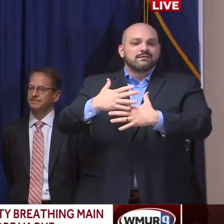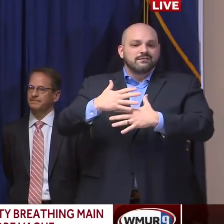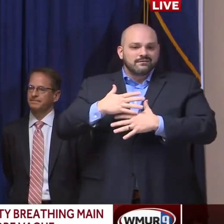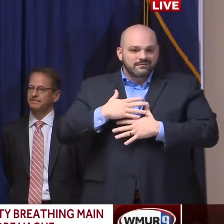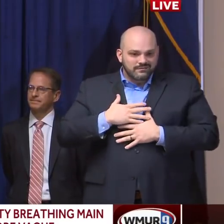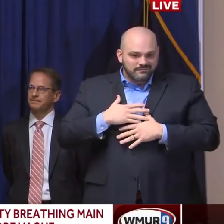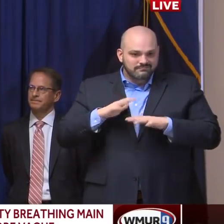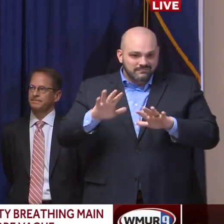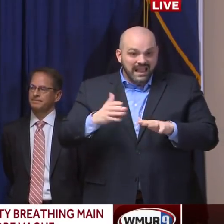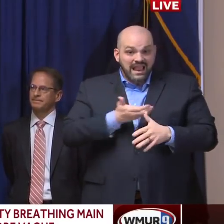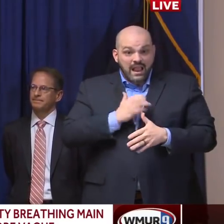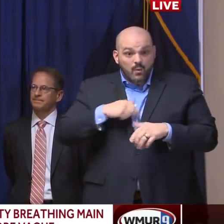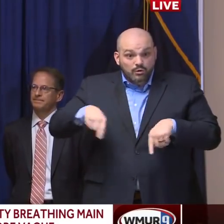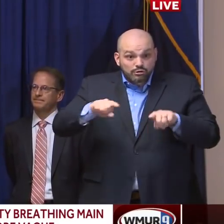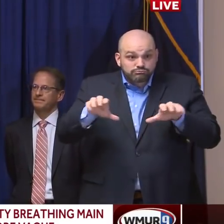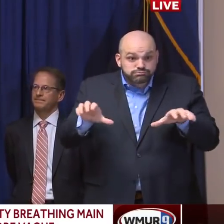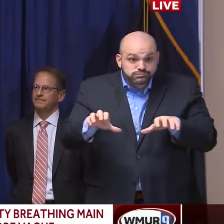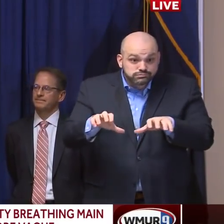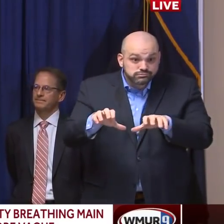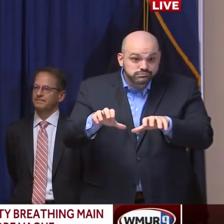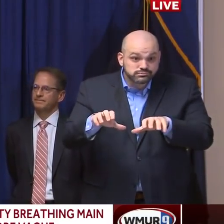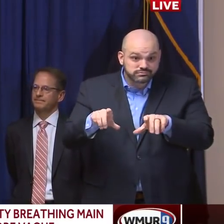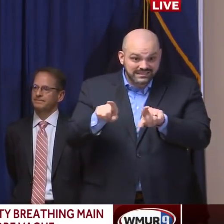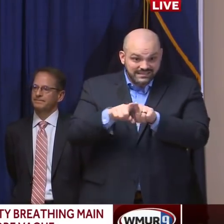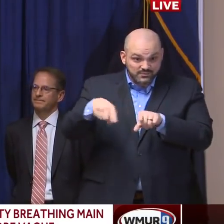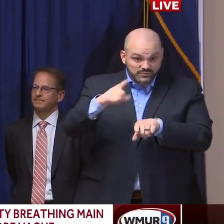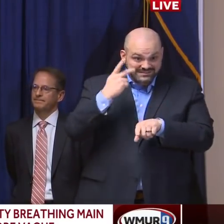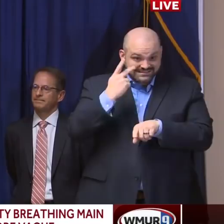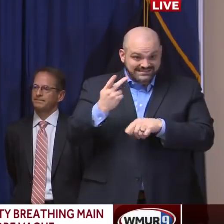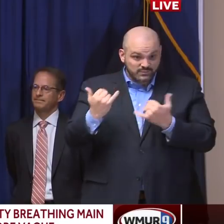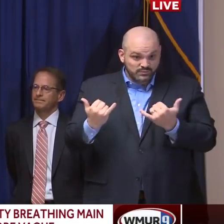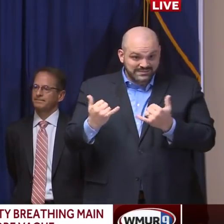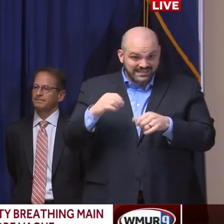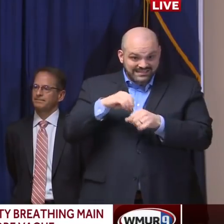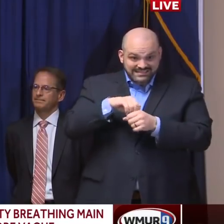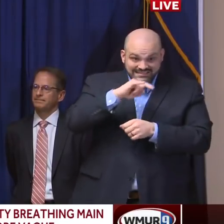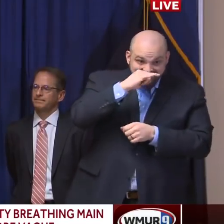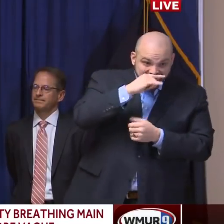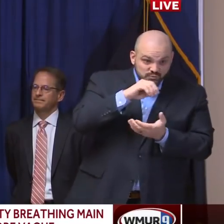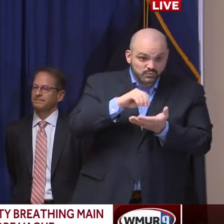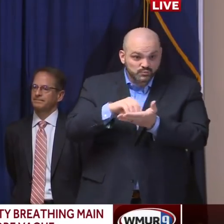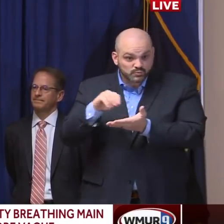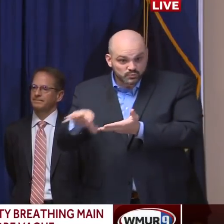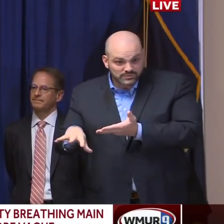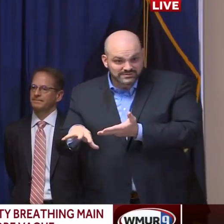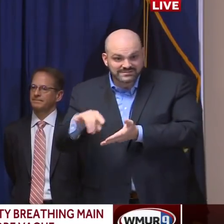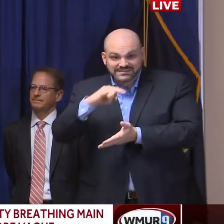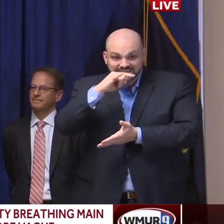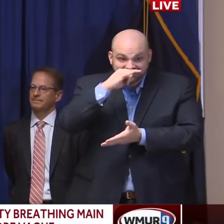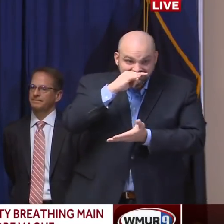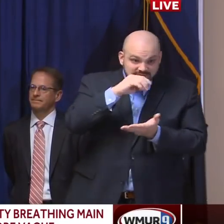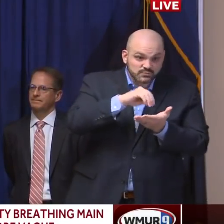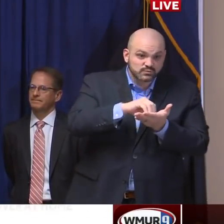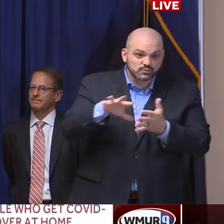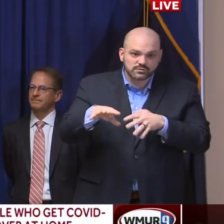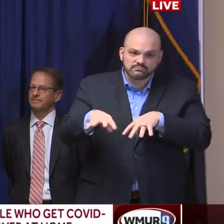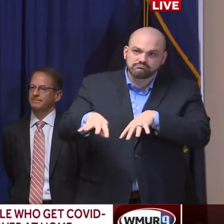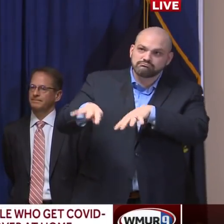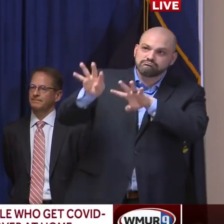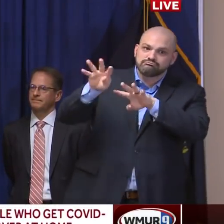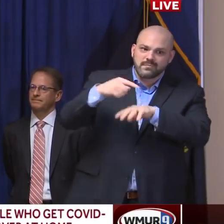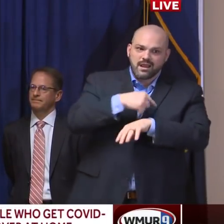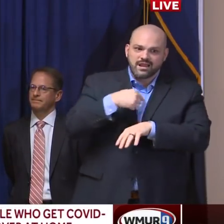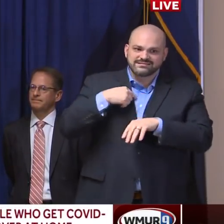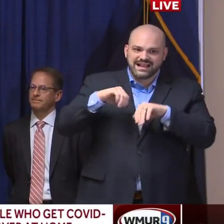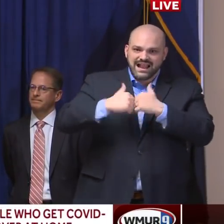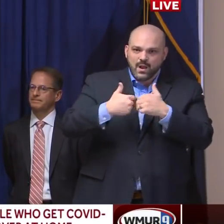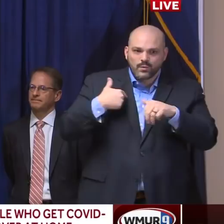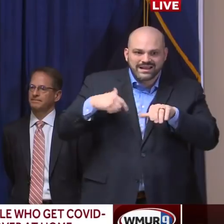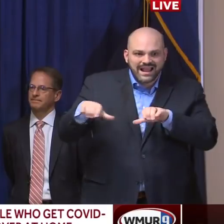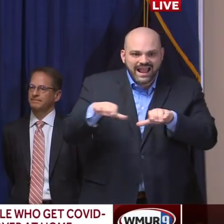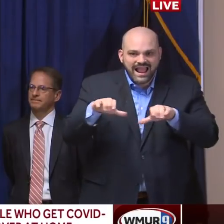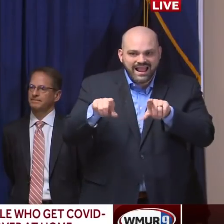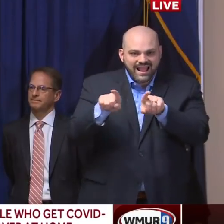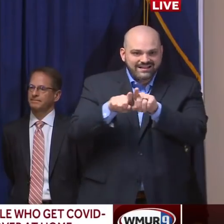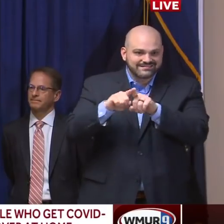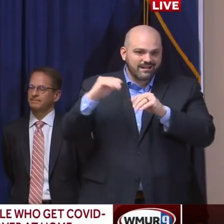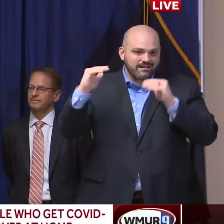I THINK THE RESPONSIBILITY WE HAVE AS A COMMUNITY TO TAKE A COLLECTIVE BREATH AND UNDERSTAND OUR ACTIONS AS SEEN IN THIS CASE TODAY WITH KIDS AND STUDENTS, THEY ARE WATCHING.